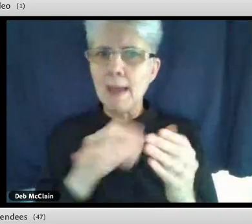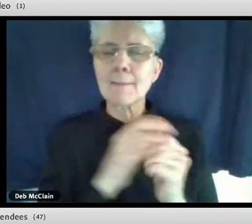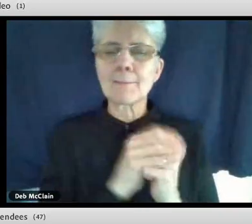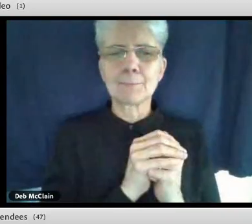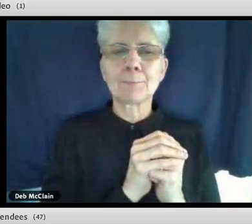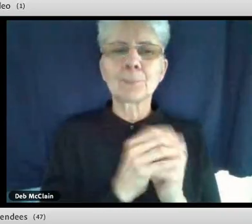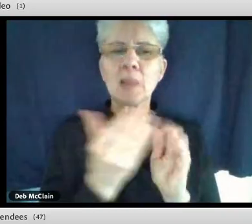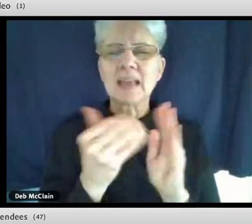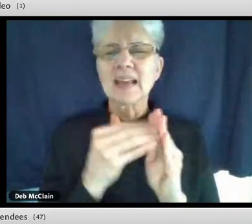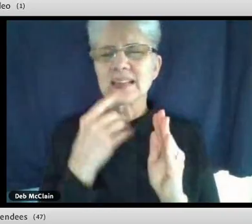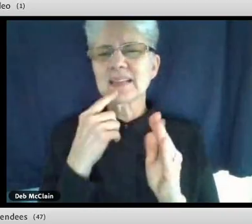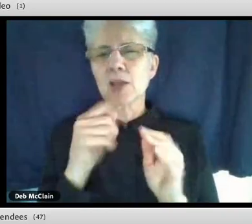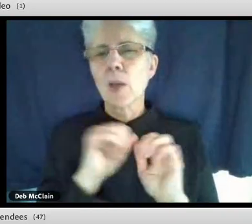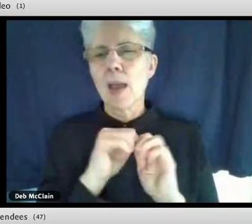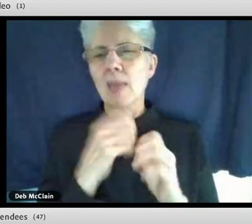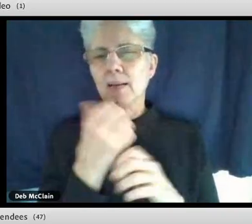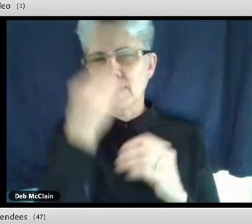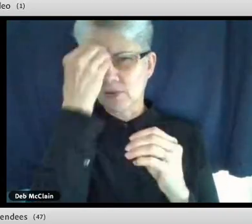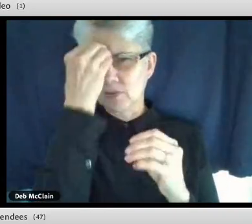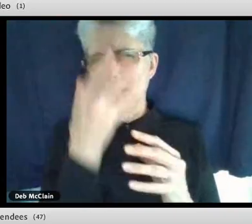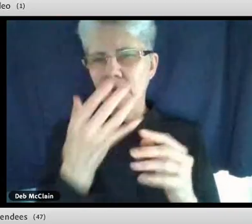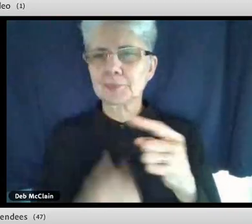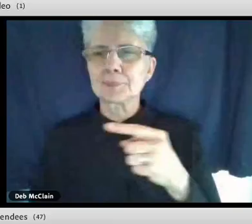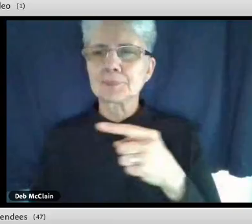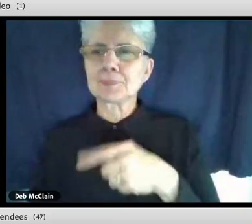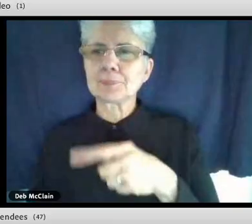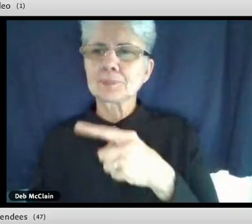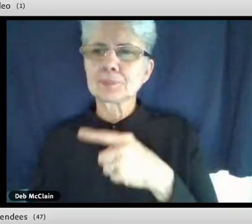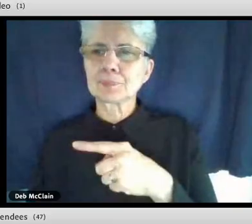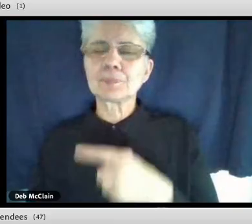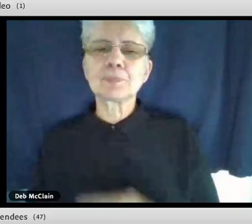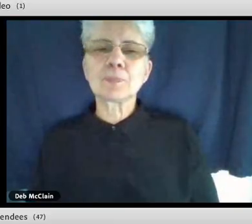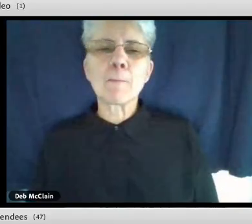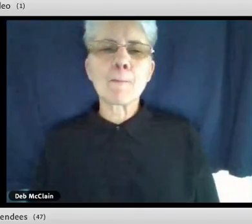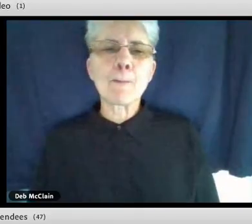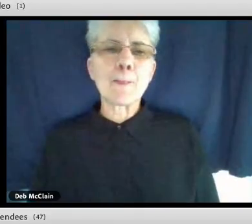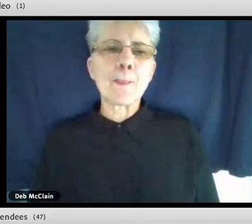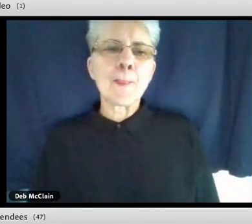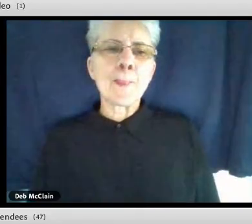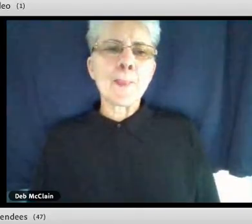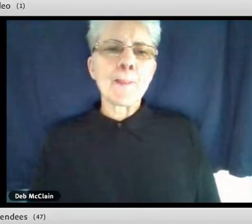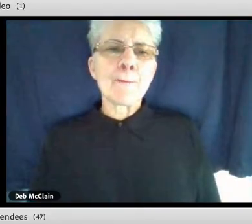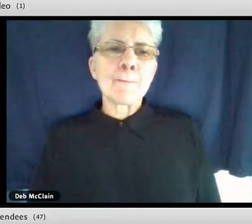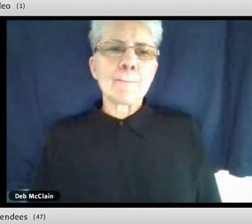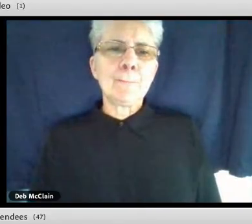It will catch up with me in just a second so you can see that.